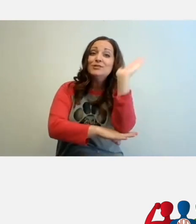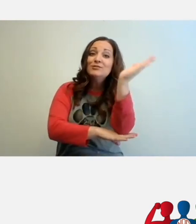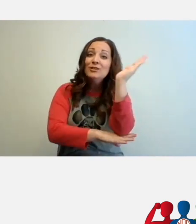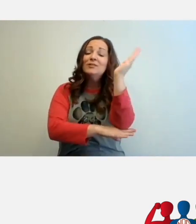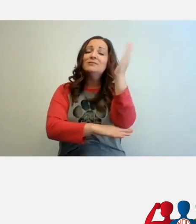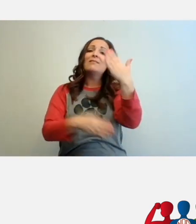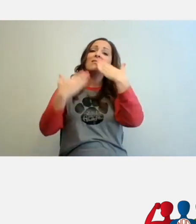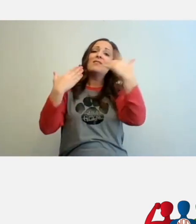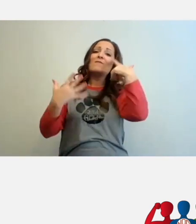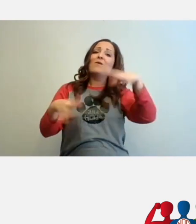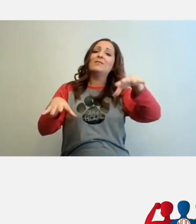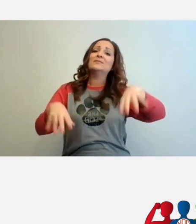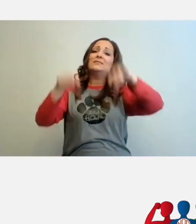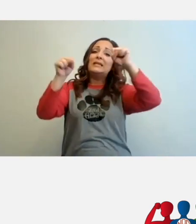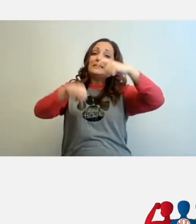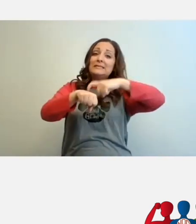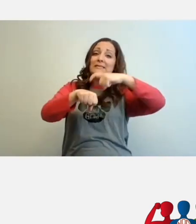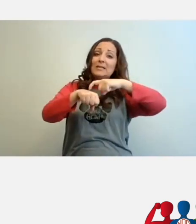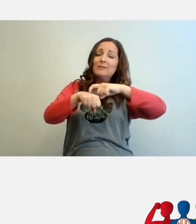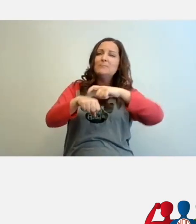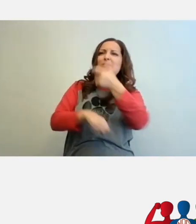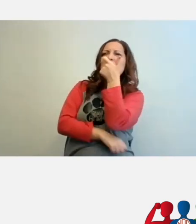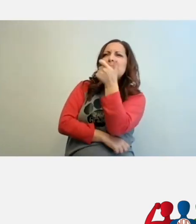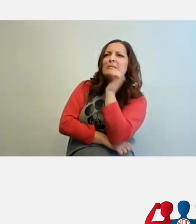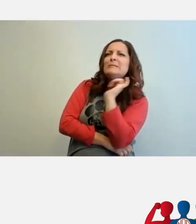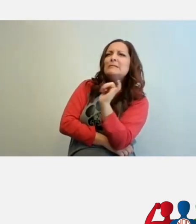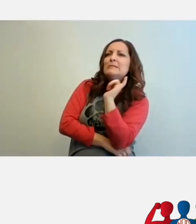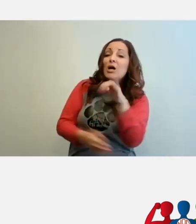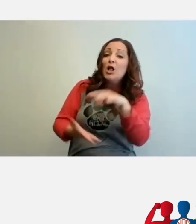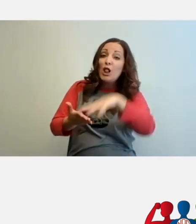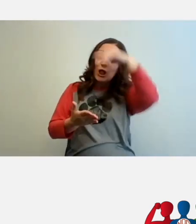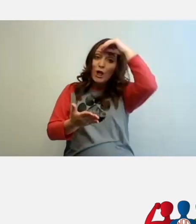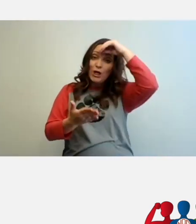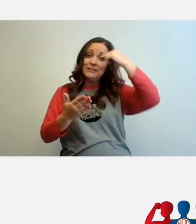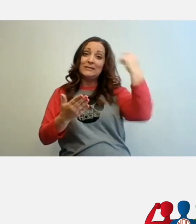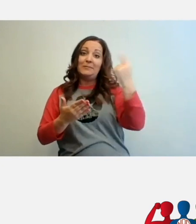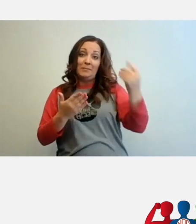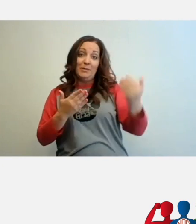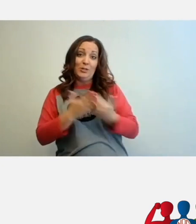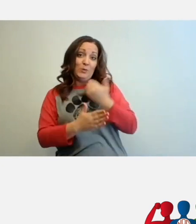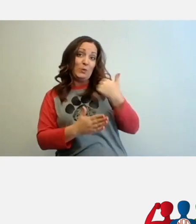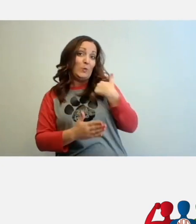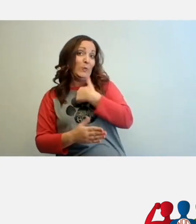Thank you so much for watching our presentation. Thank you for taking the time to learn with us,